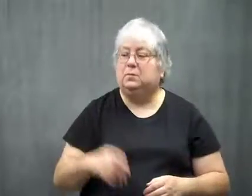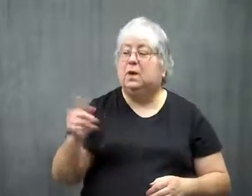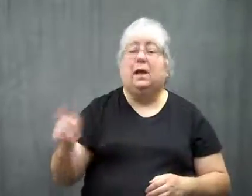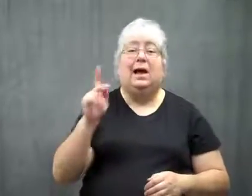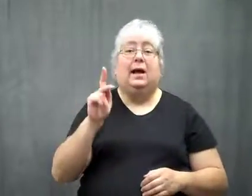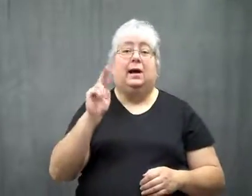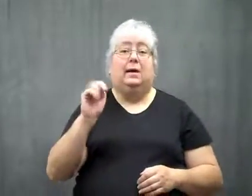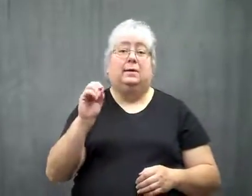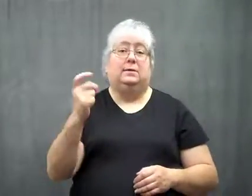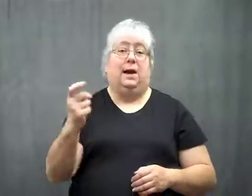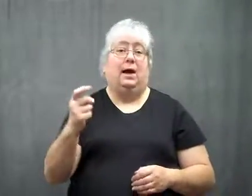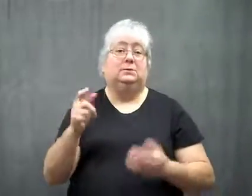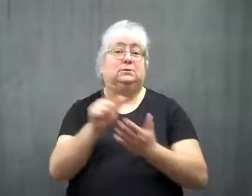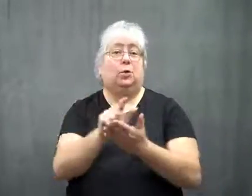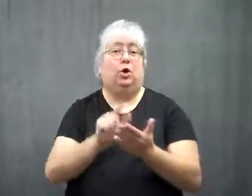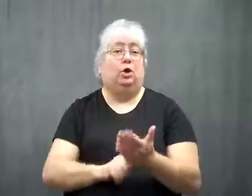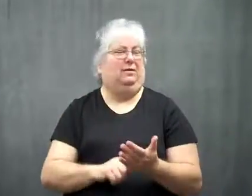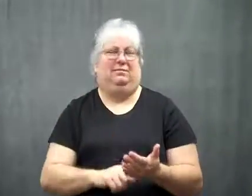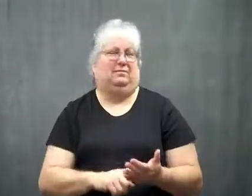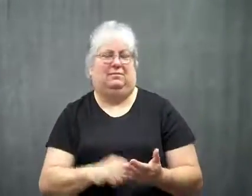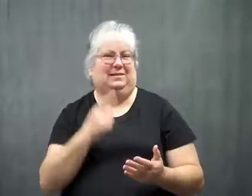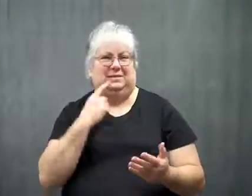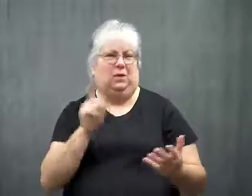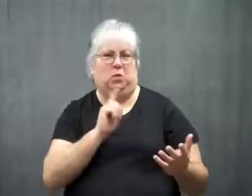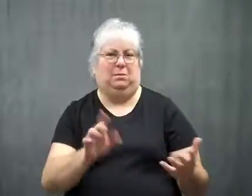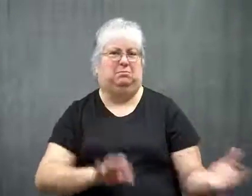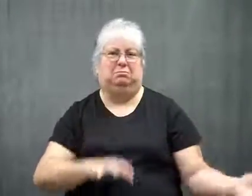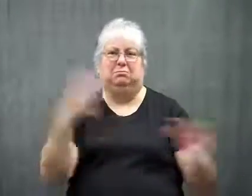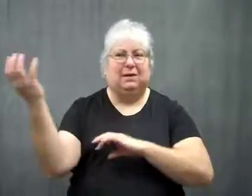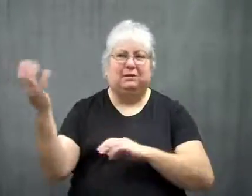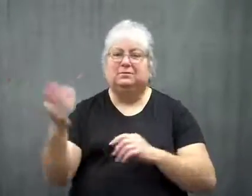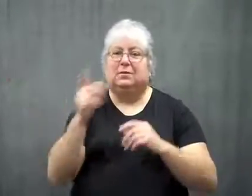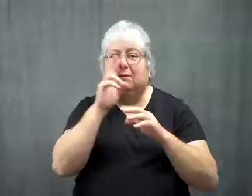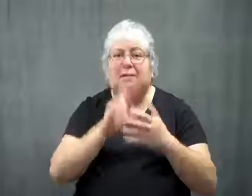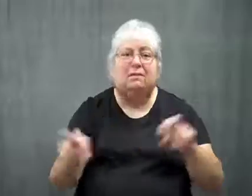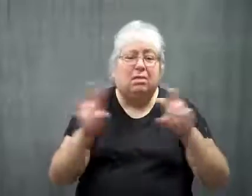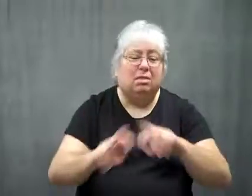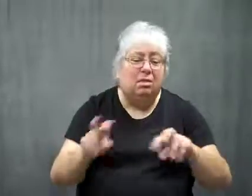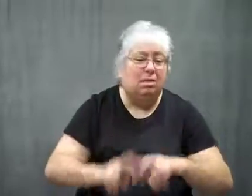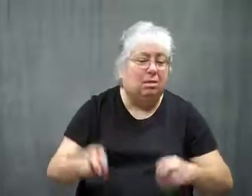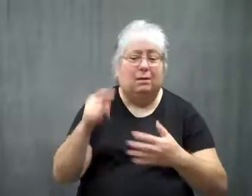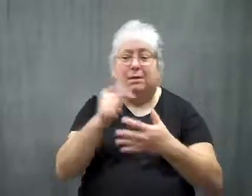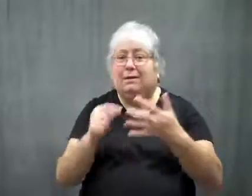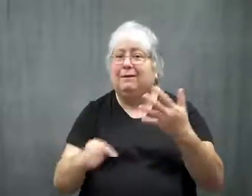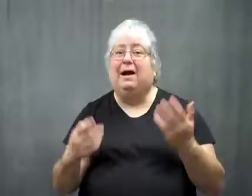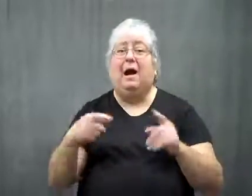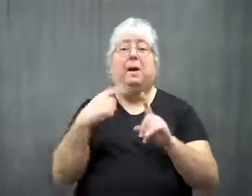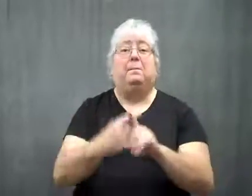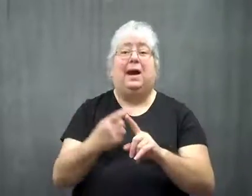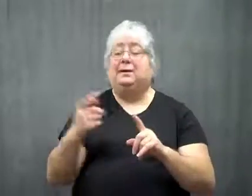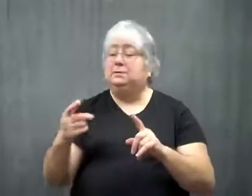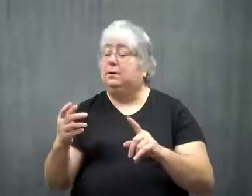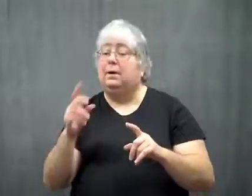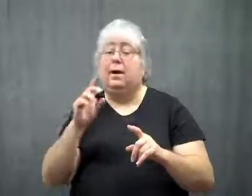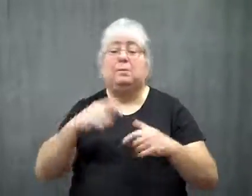Knox's lawyer said the investigation was botched.